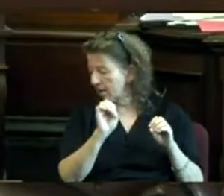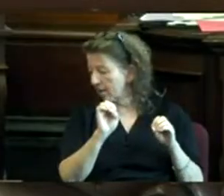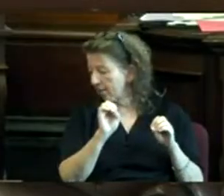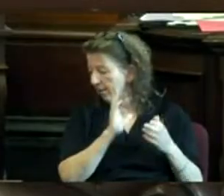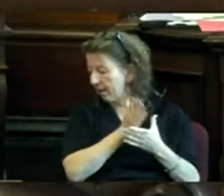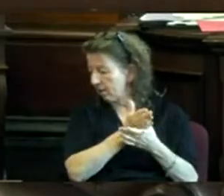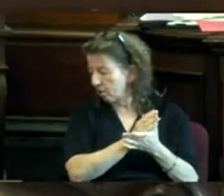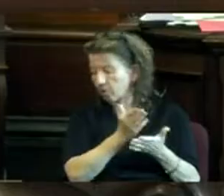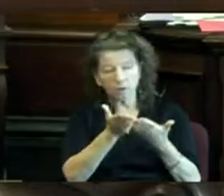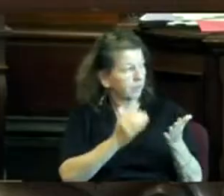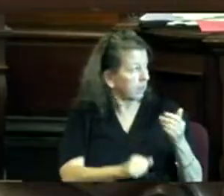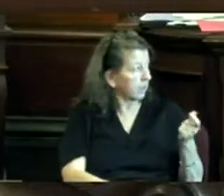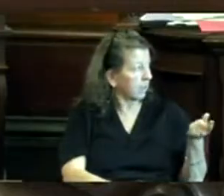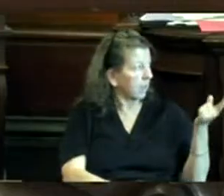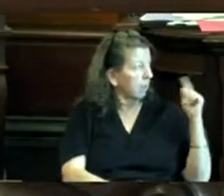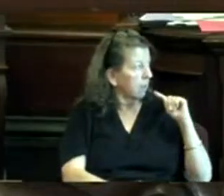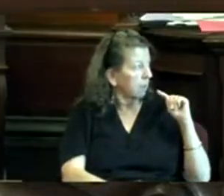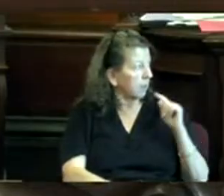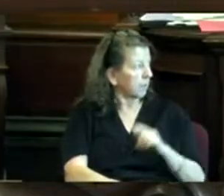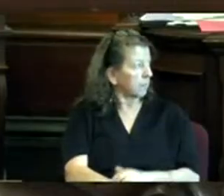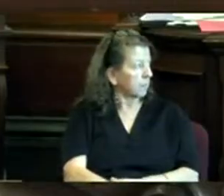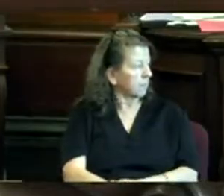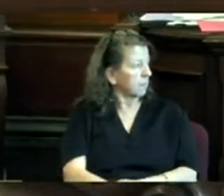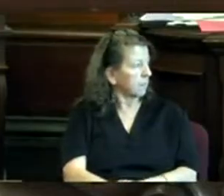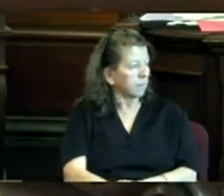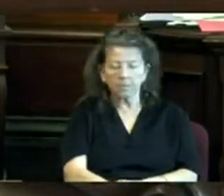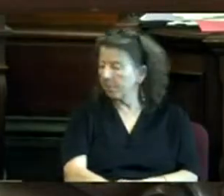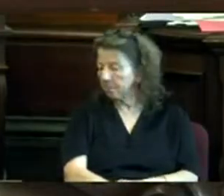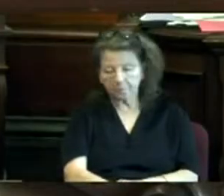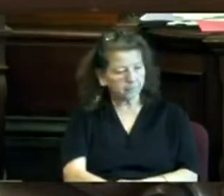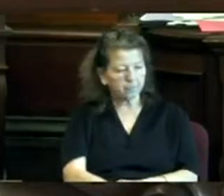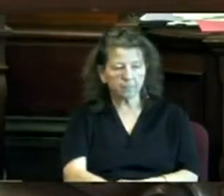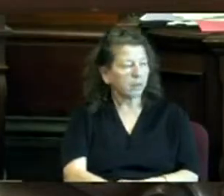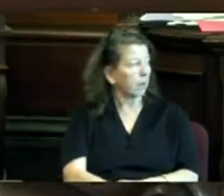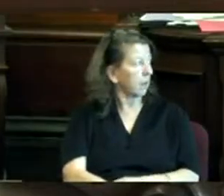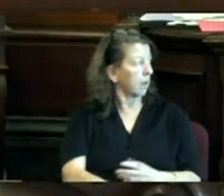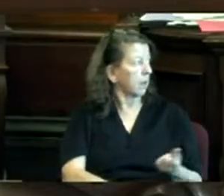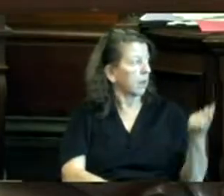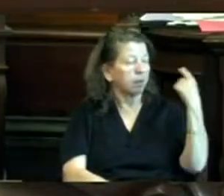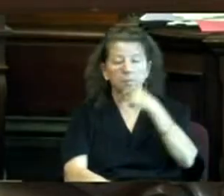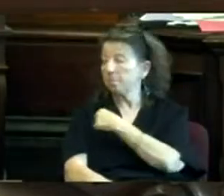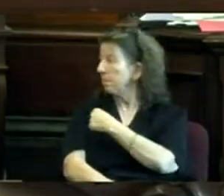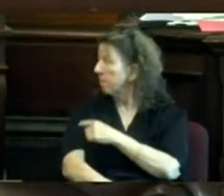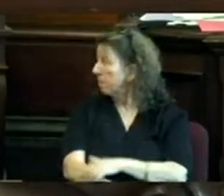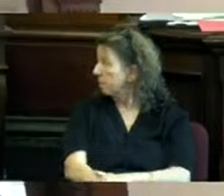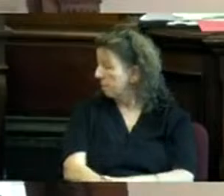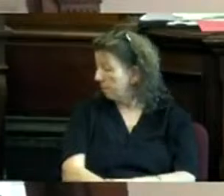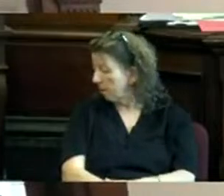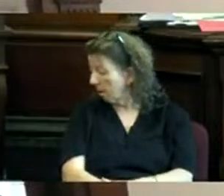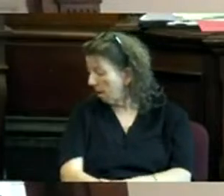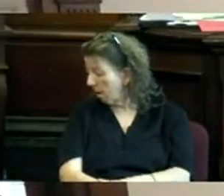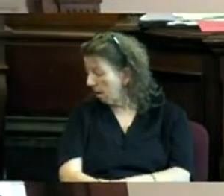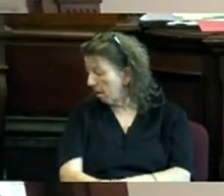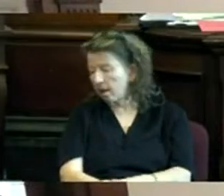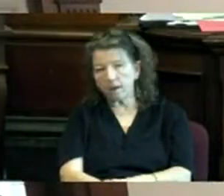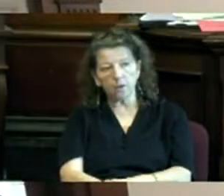agreement related to peer navigators for crisis intervention services. Do you have any questions, comments or concerns related to that?